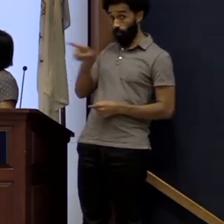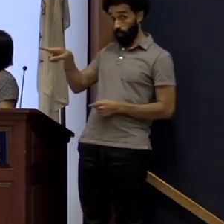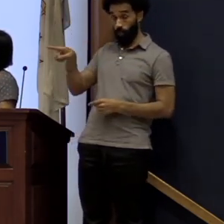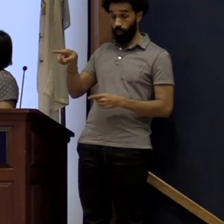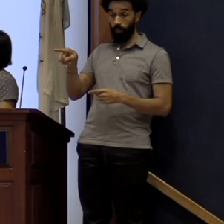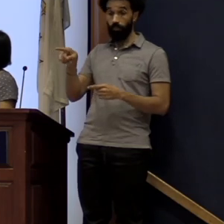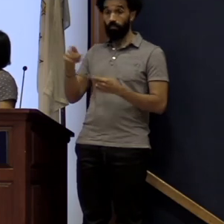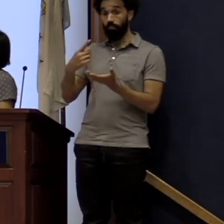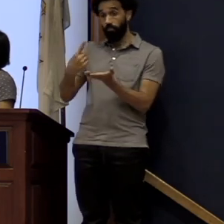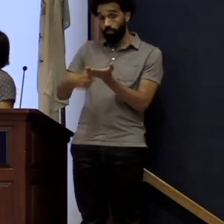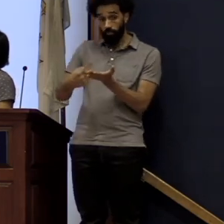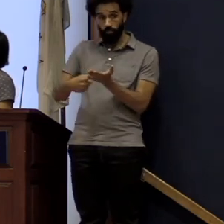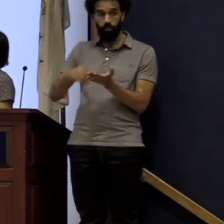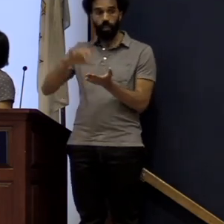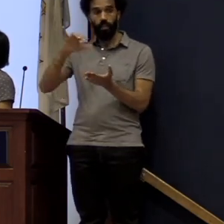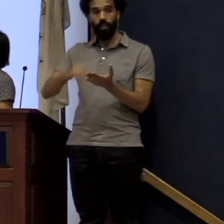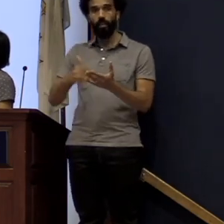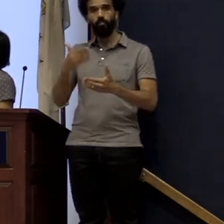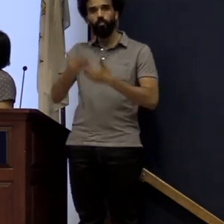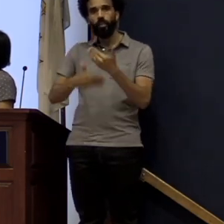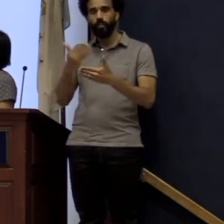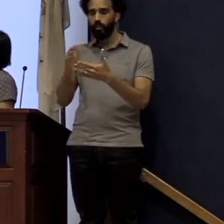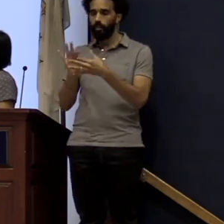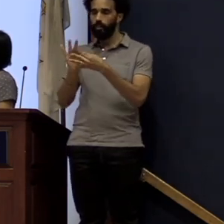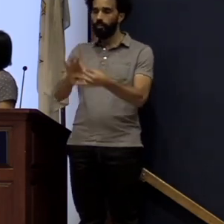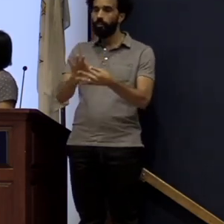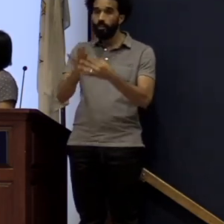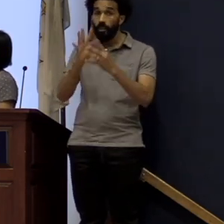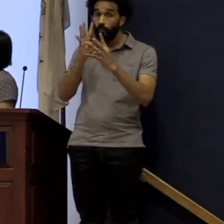translate to creating science knowledge